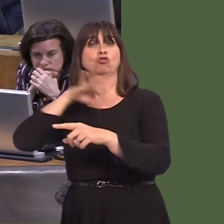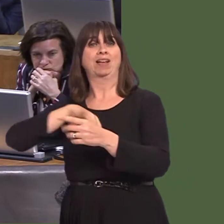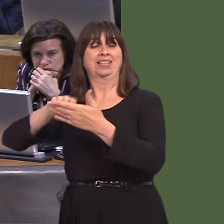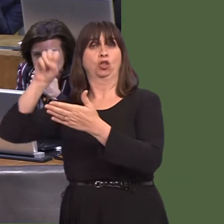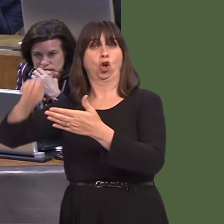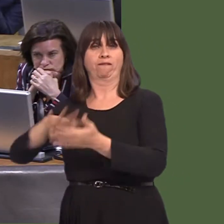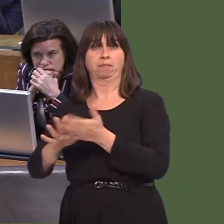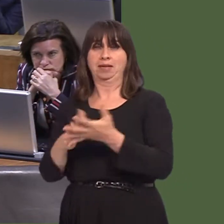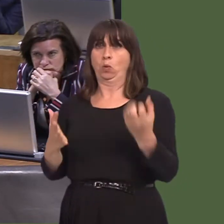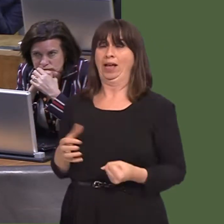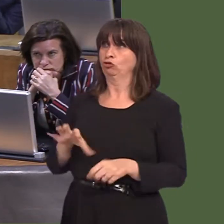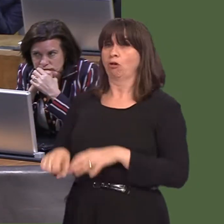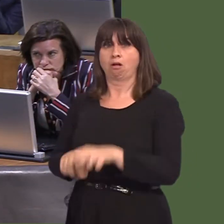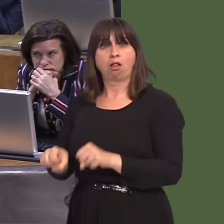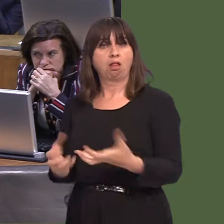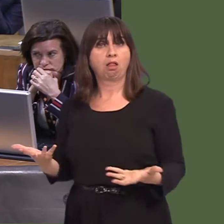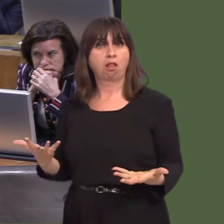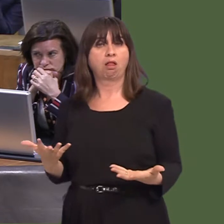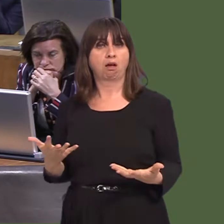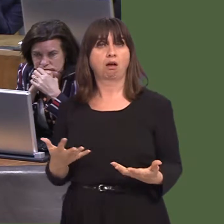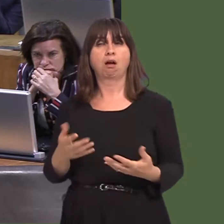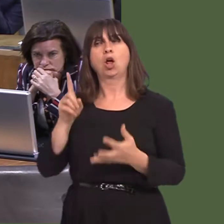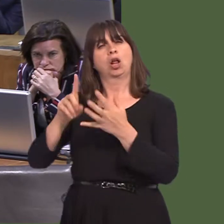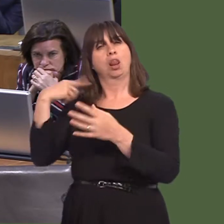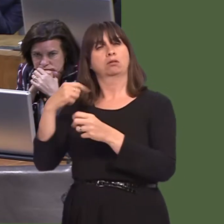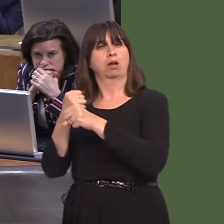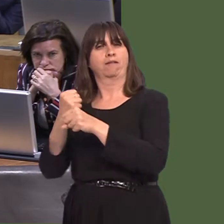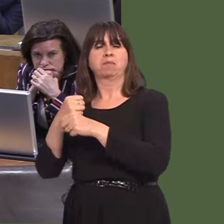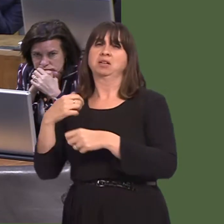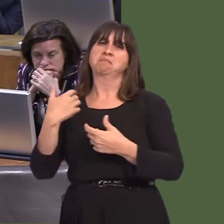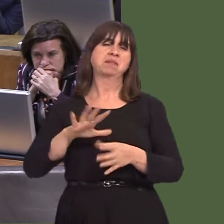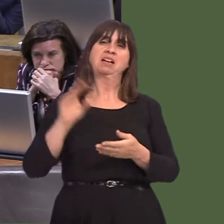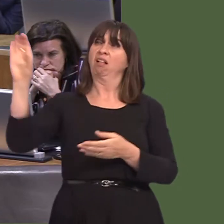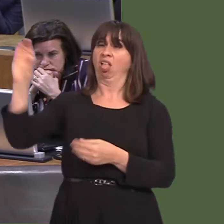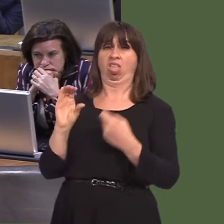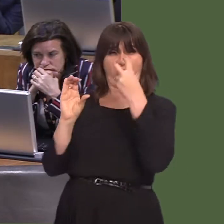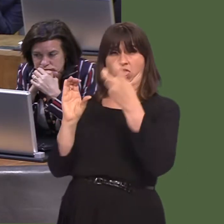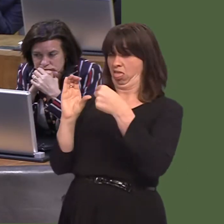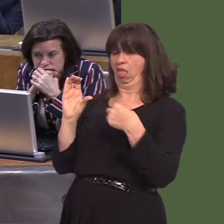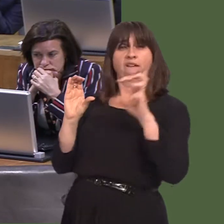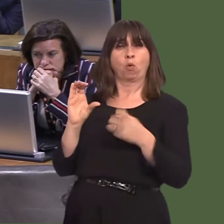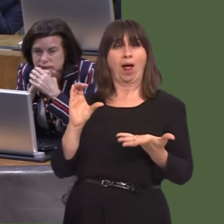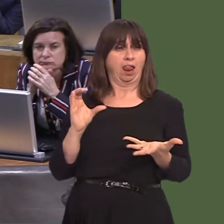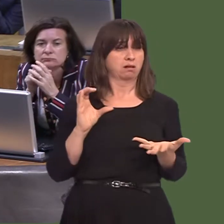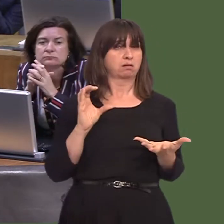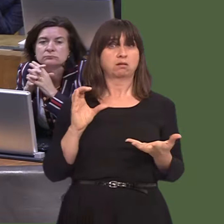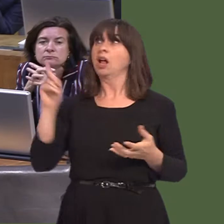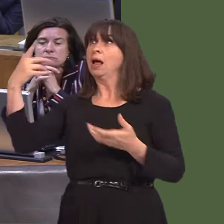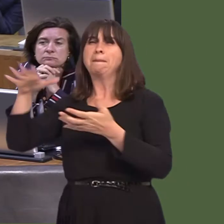We've seen, for example, the refusal of the UK Government to fund Wales properly, and, indeed, the UK Government have given Northern Ireland £1 billion, whereas Wales has had